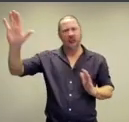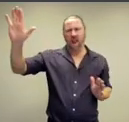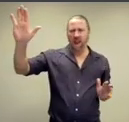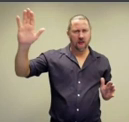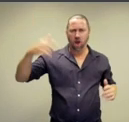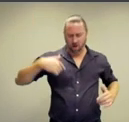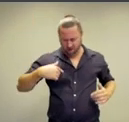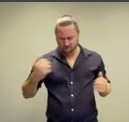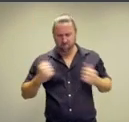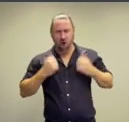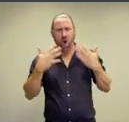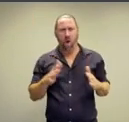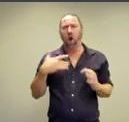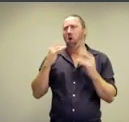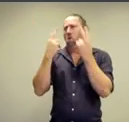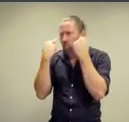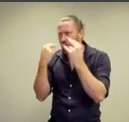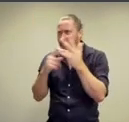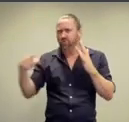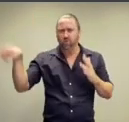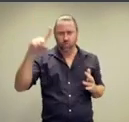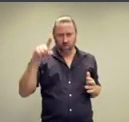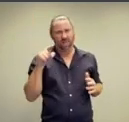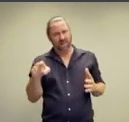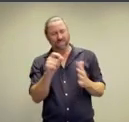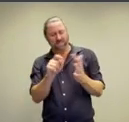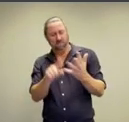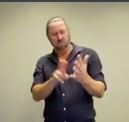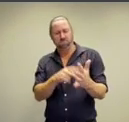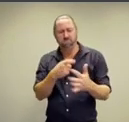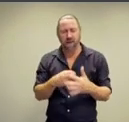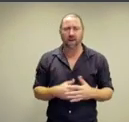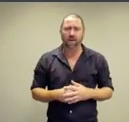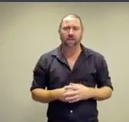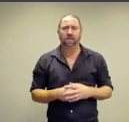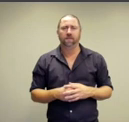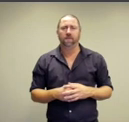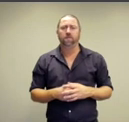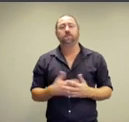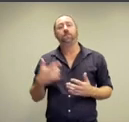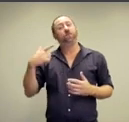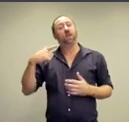out, just in case you're wondering. One of the reasons that punk was so well